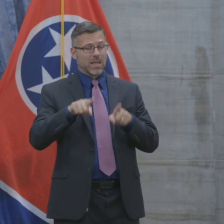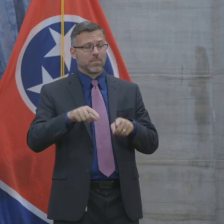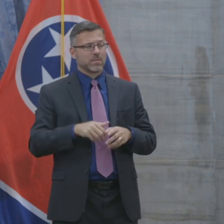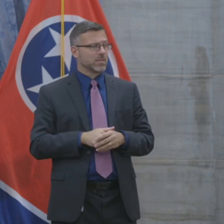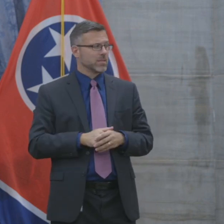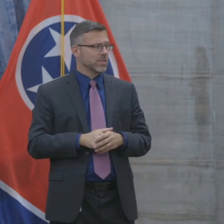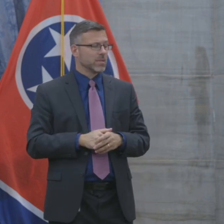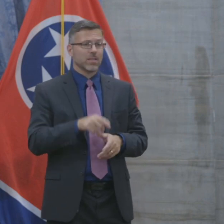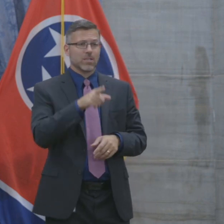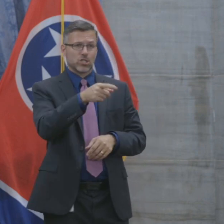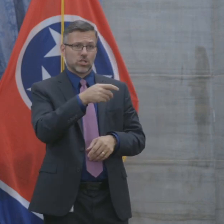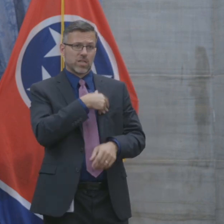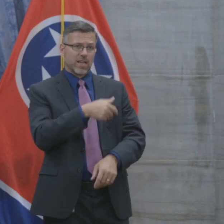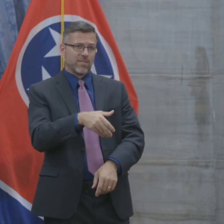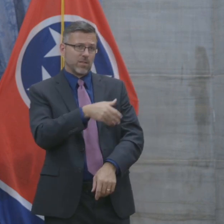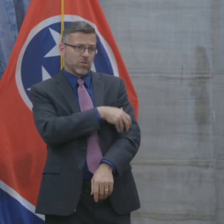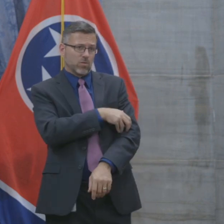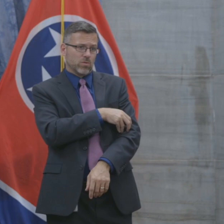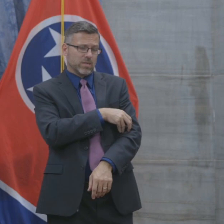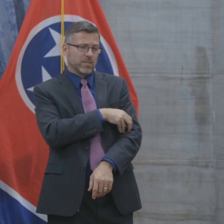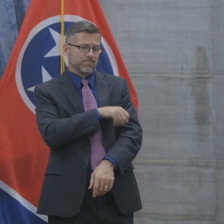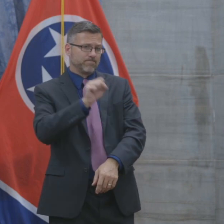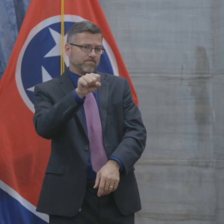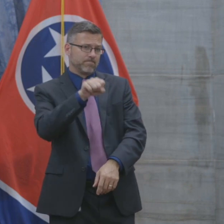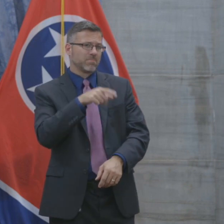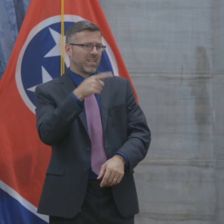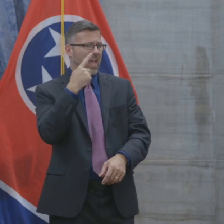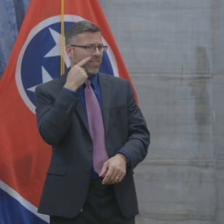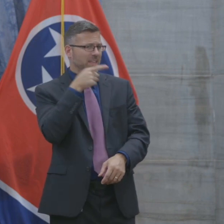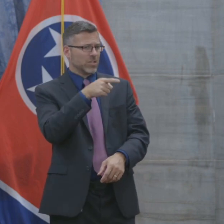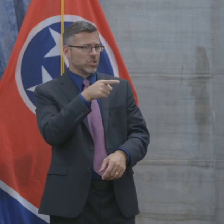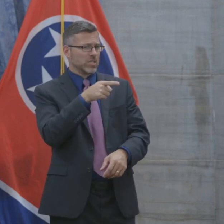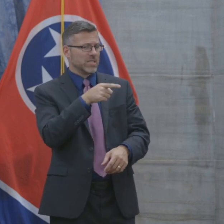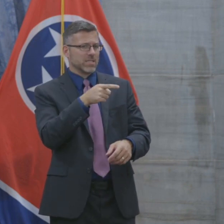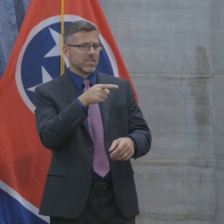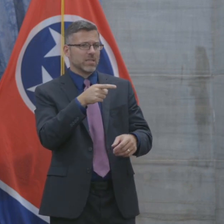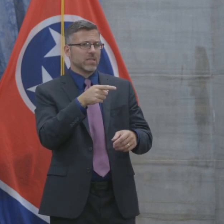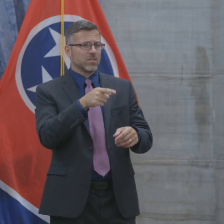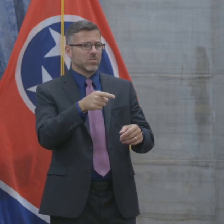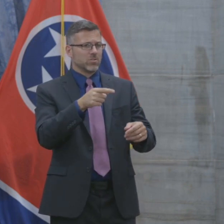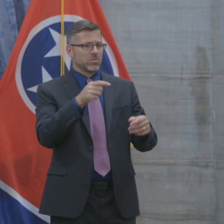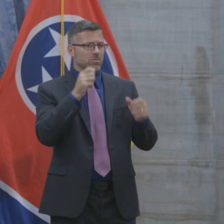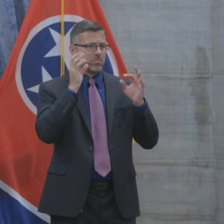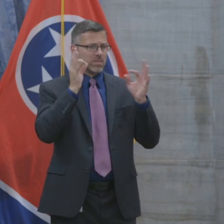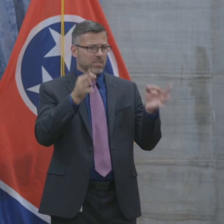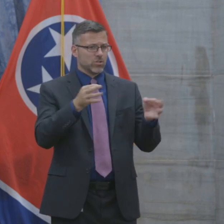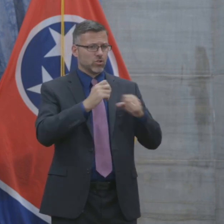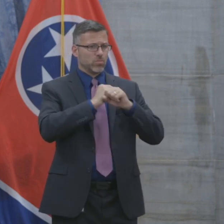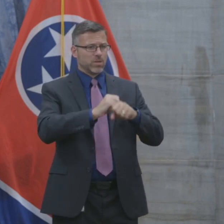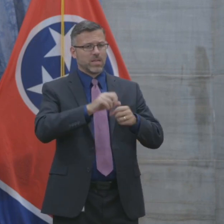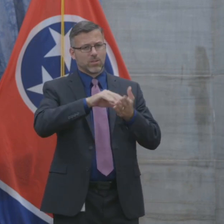violated this agreement. What are your thoughts? Chancellor Plowman is serious in making efforts to